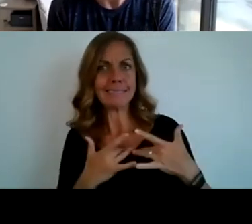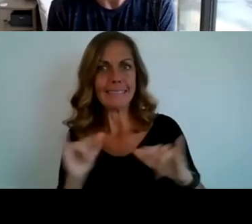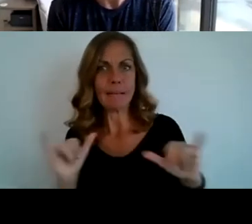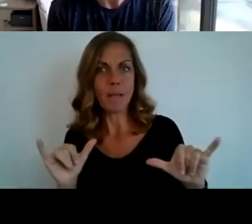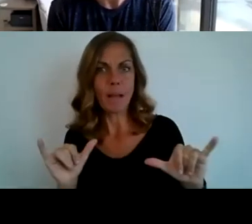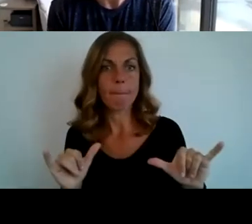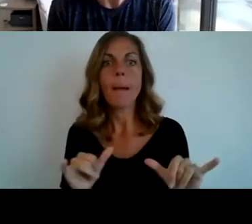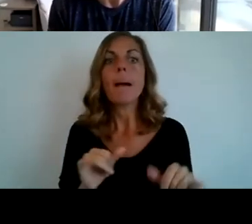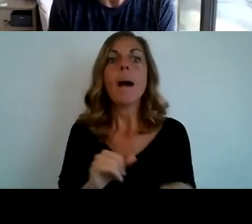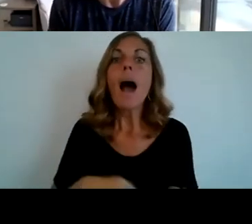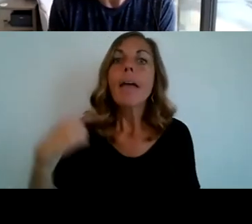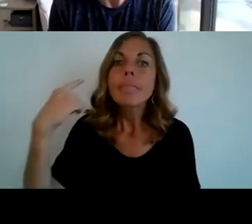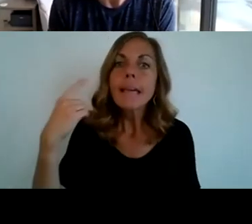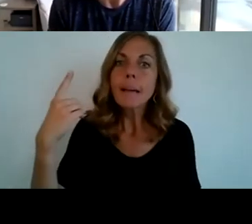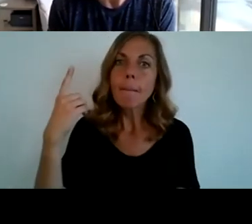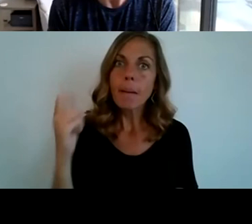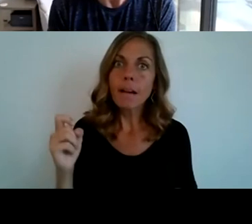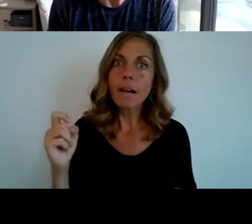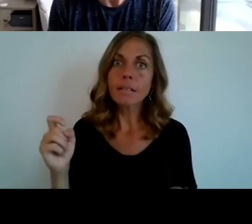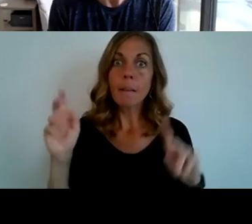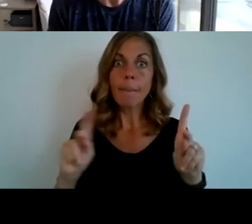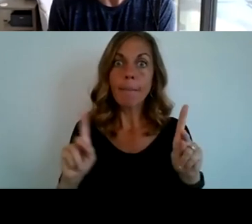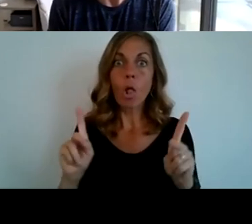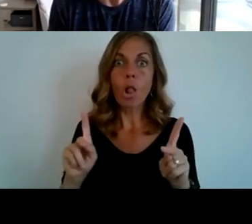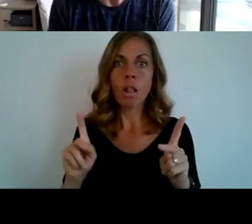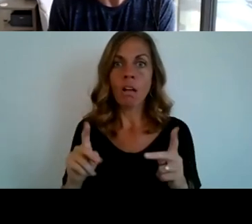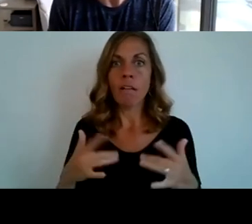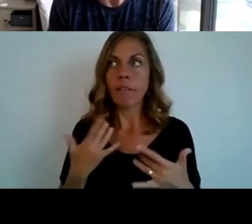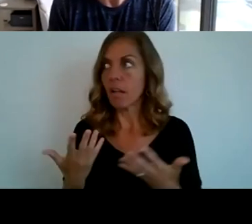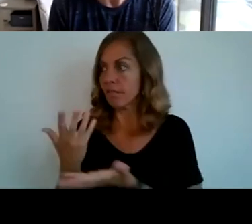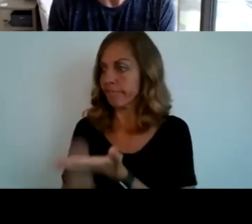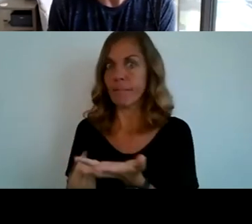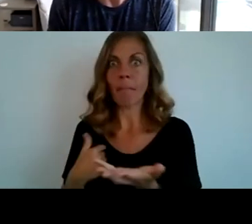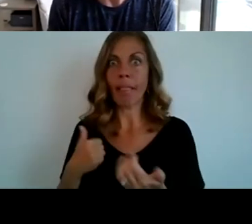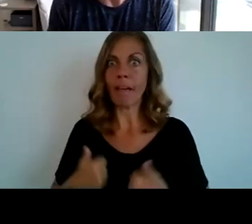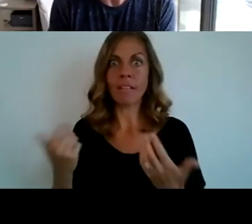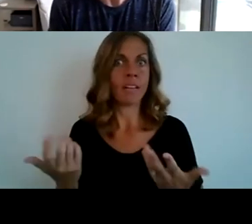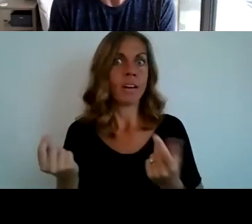they're filling gaps in their lives because they're not sure what else to do, we're in